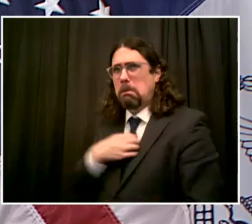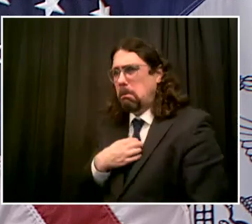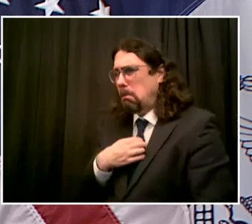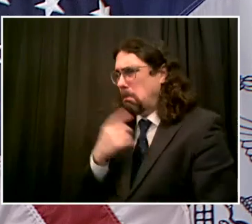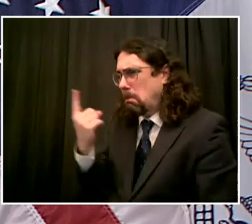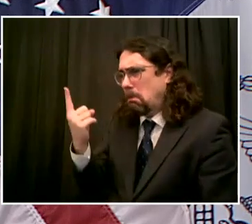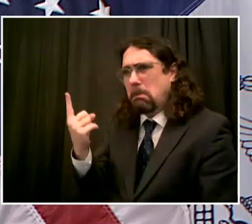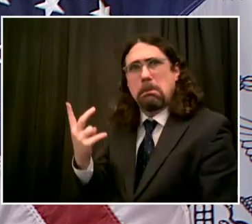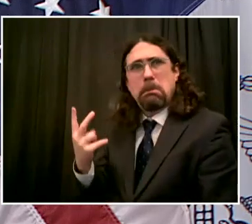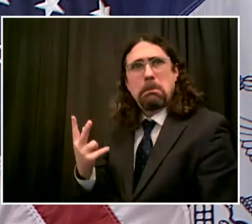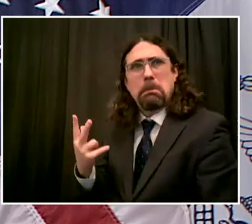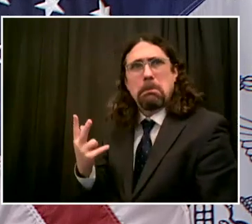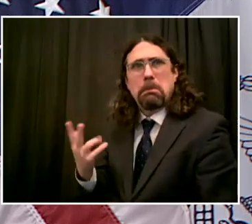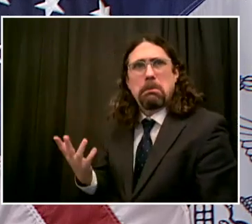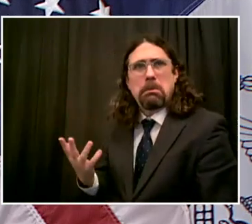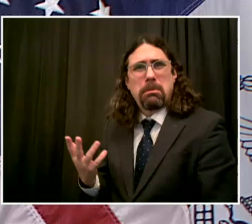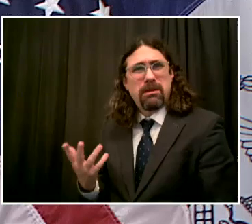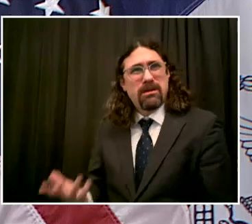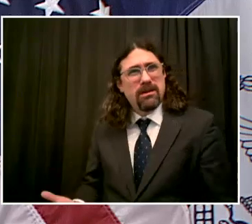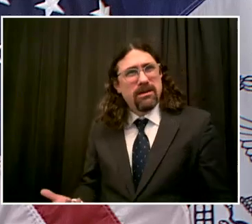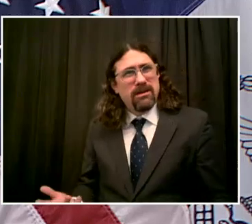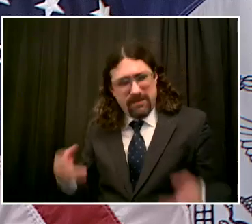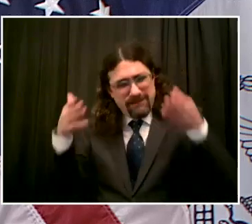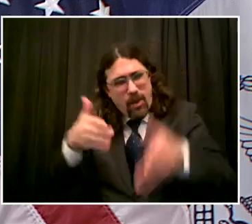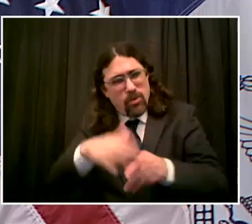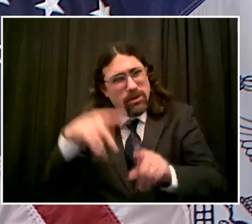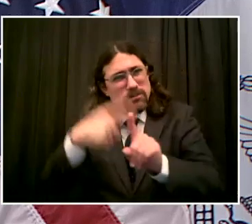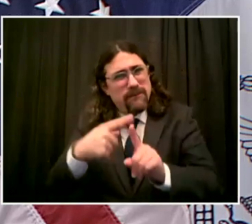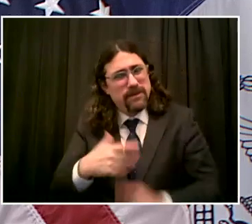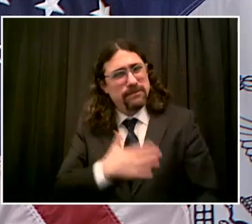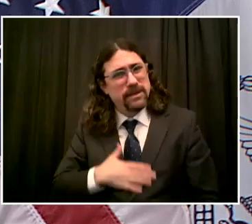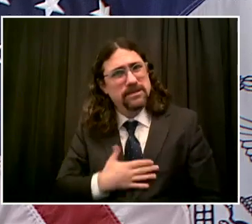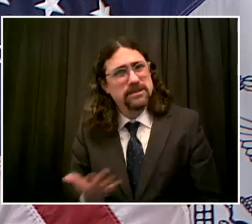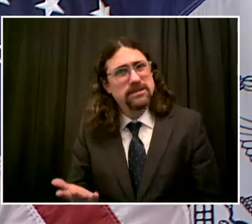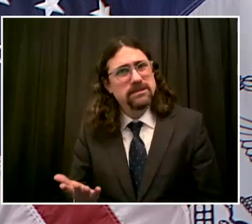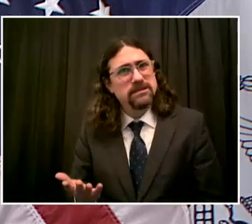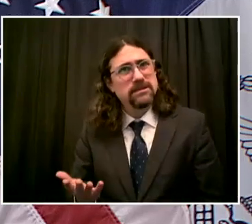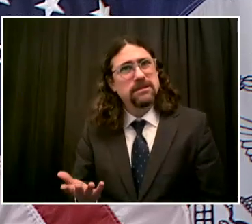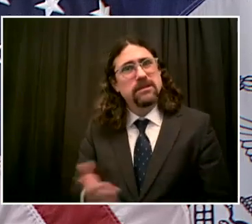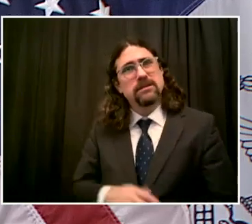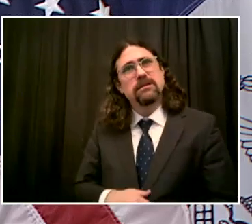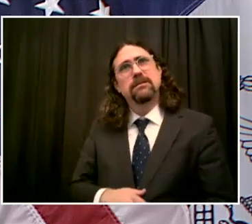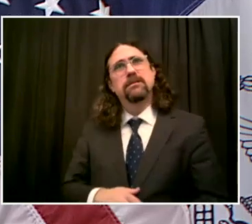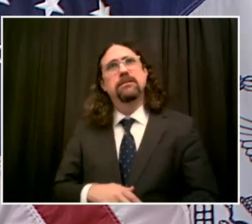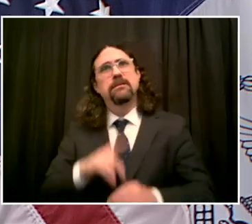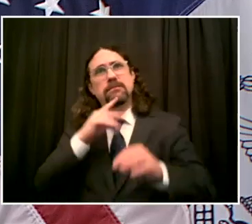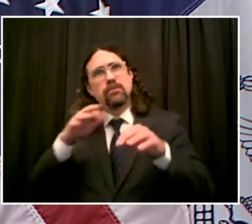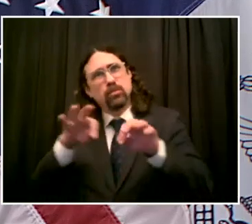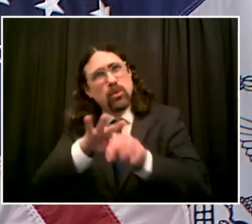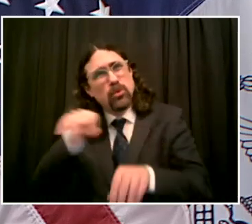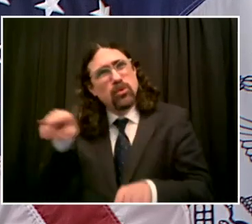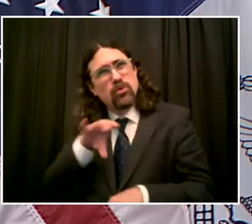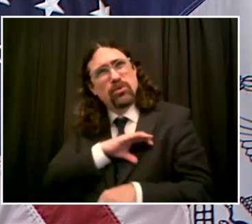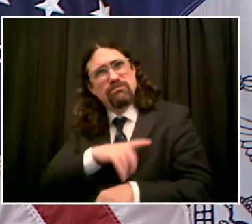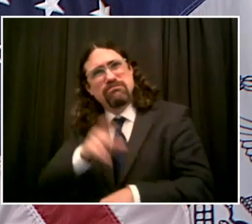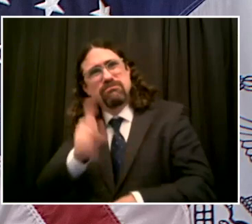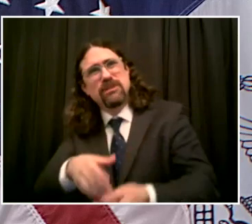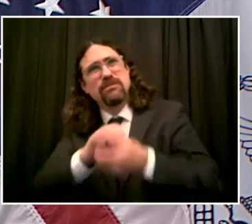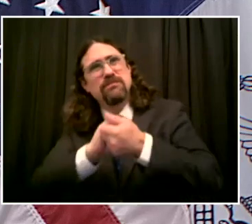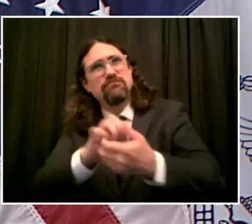TO EACH OTHER? I WANT OUR OFFICERS, THIS IS WHAT TY HEARE ALL ABOUT. I WANT OUR